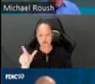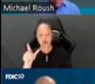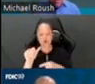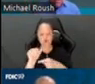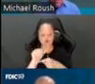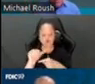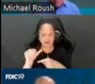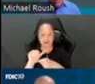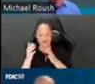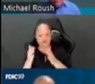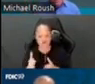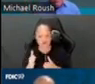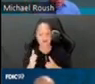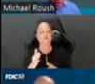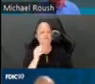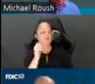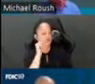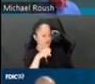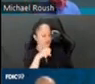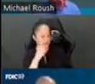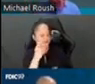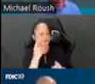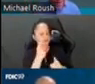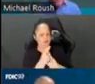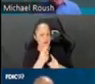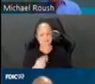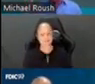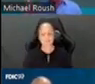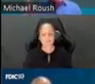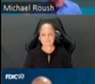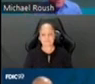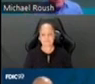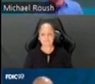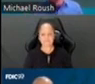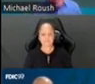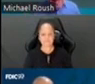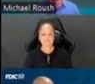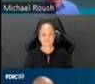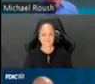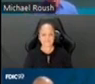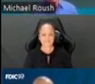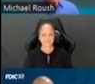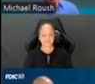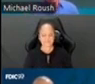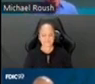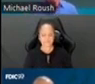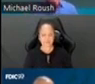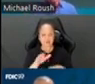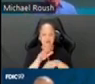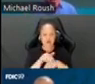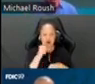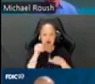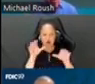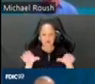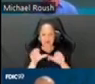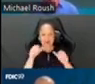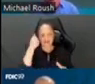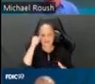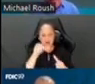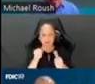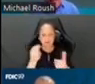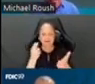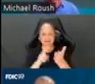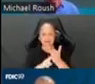that correct? Kenneth Worthey >> That's correct.